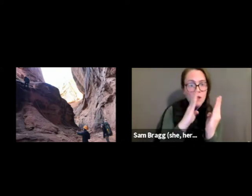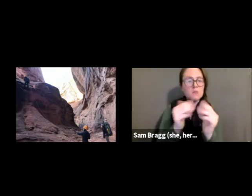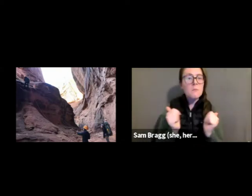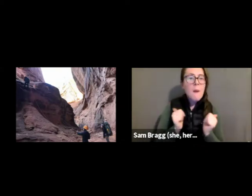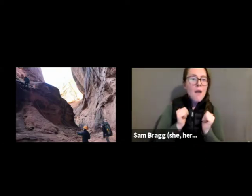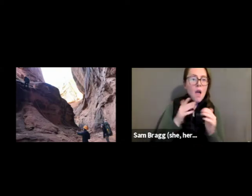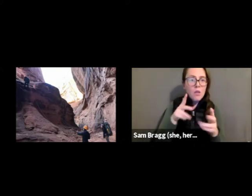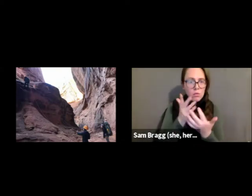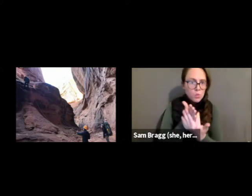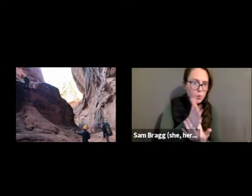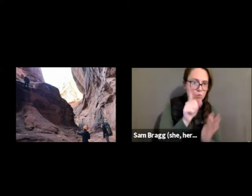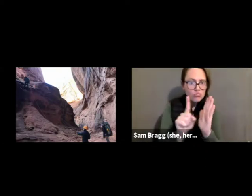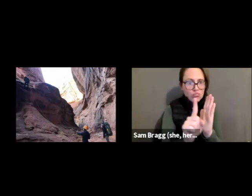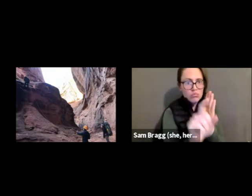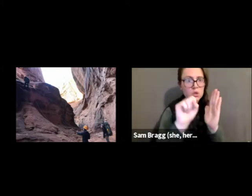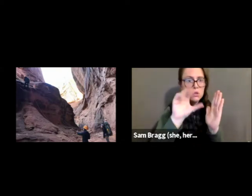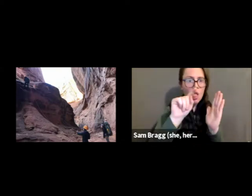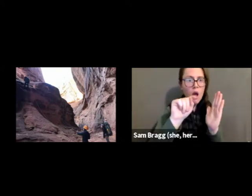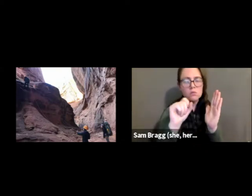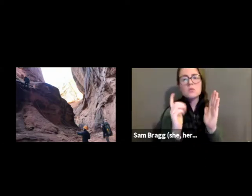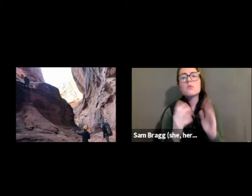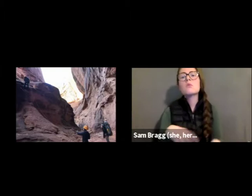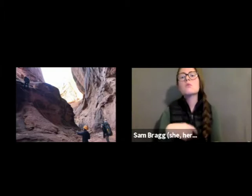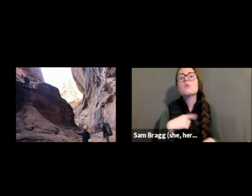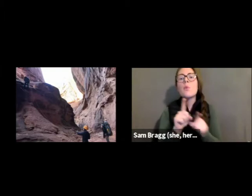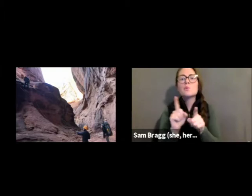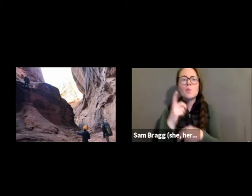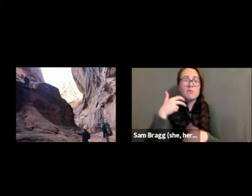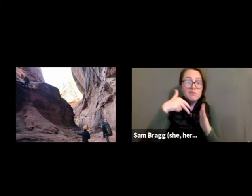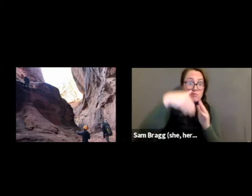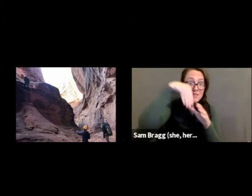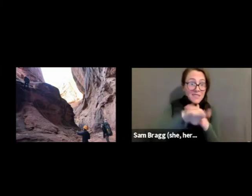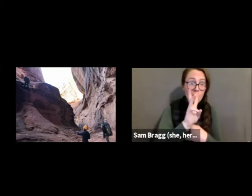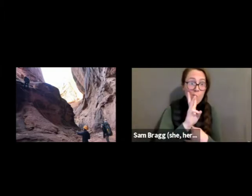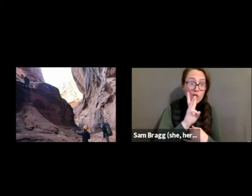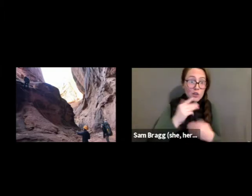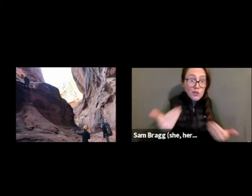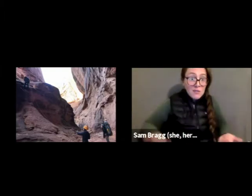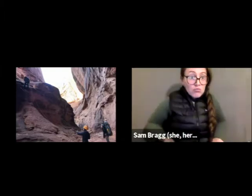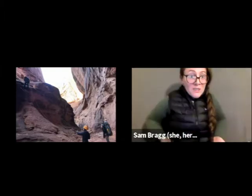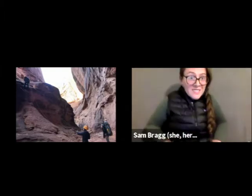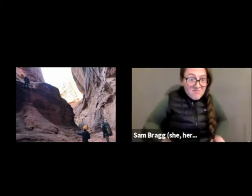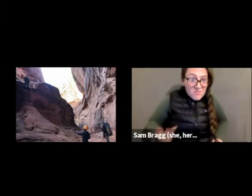narrow canyons where we'd have to repel with our backpacks and traverse through the the